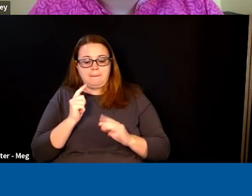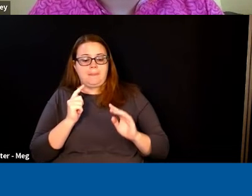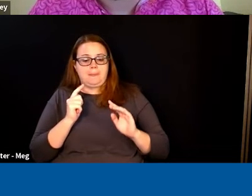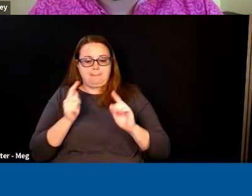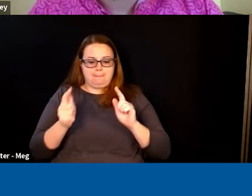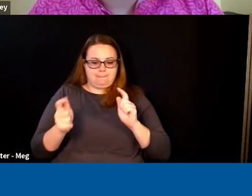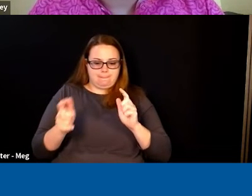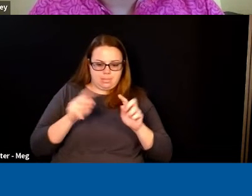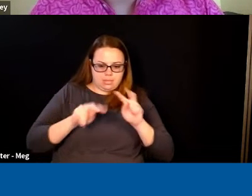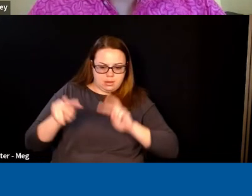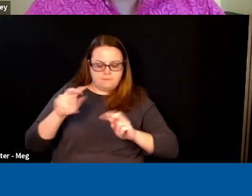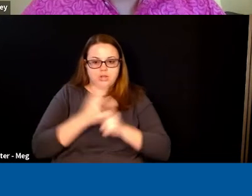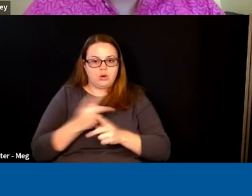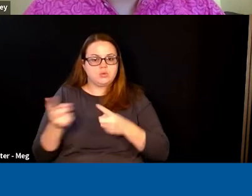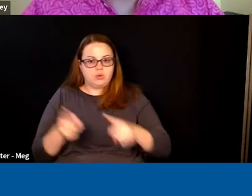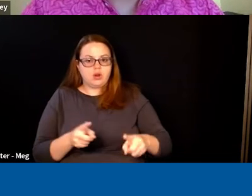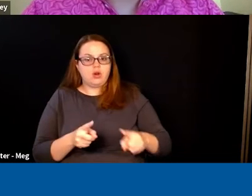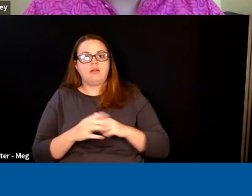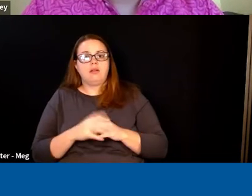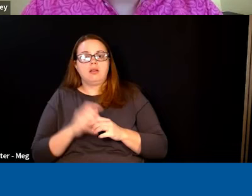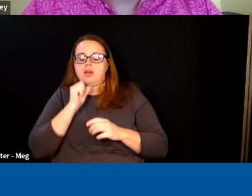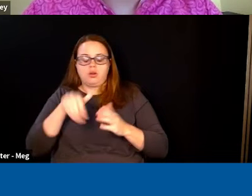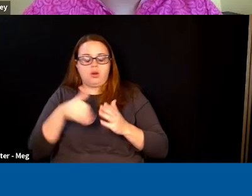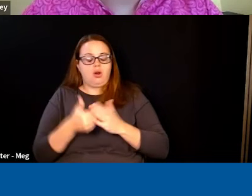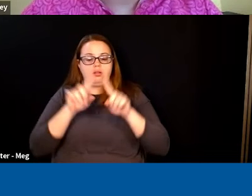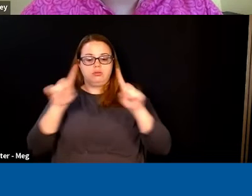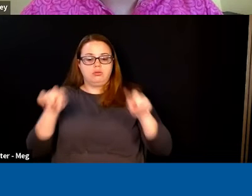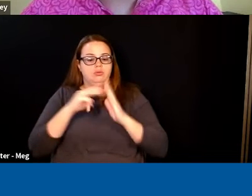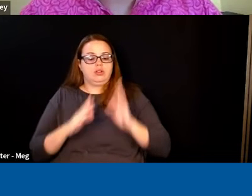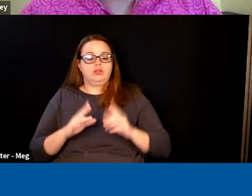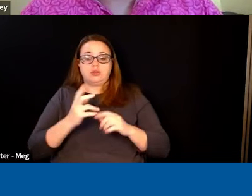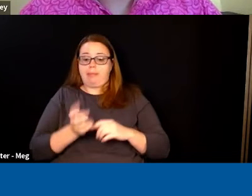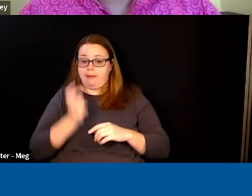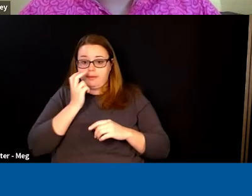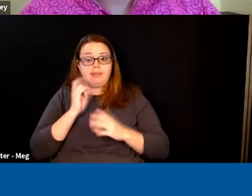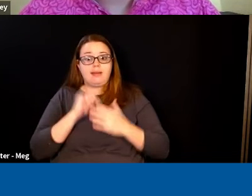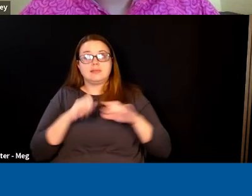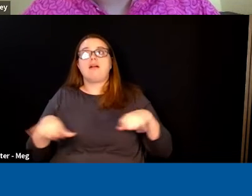You know, not all screen reader users are blind, that's another common misconception that we have,